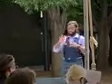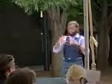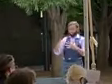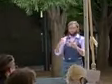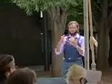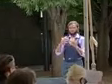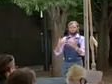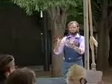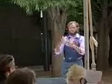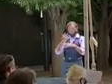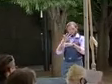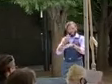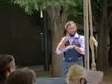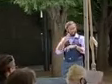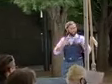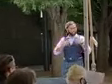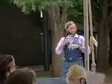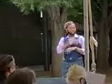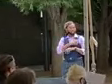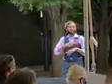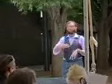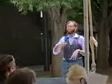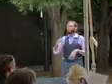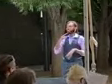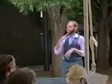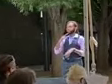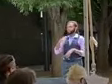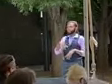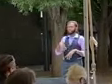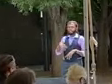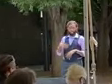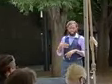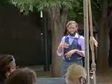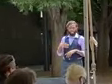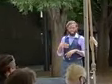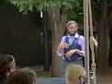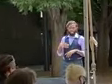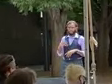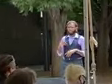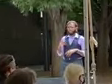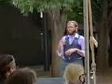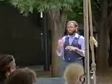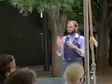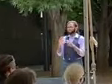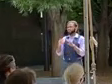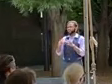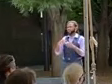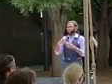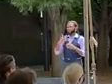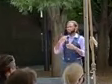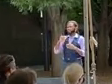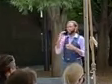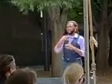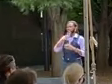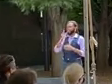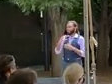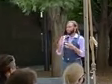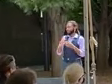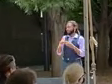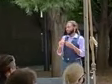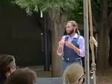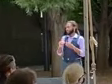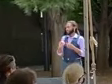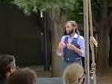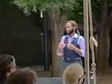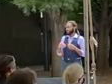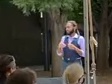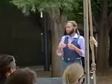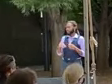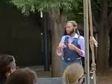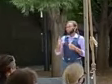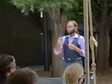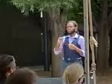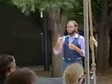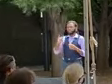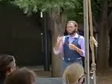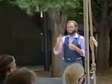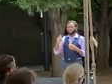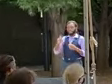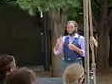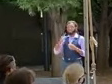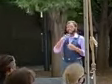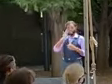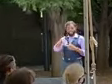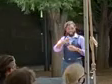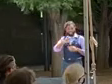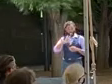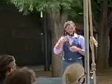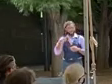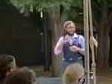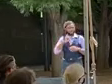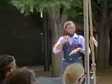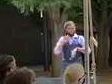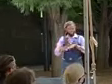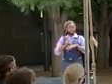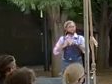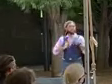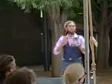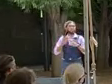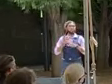He said to my boss, a line I don't think has ever been repeated at any other congressional hearing. He said, "Sid, we have to get this built before we all croak."